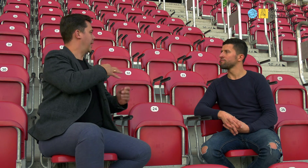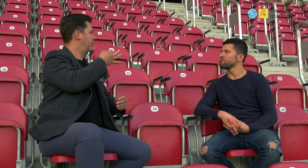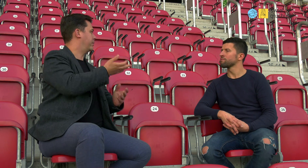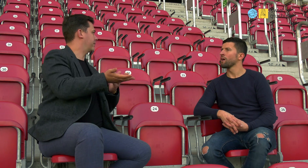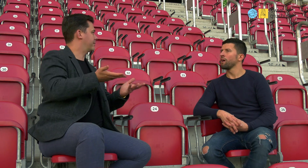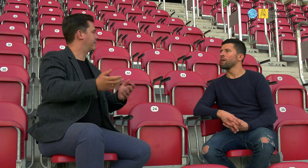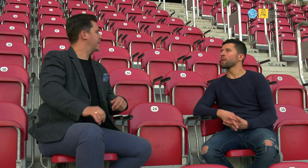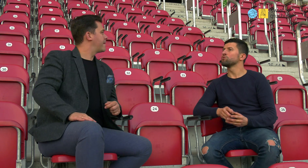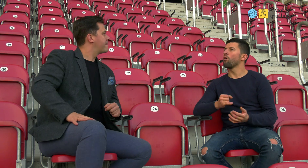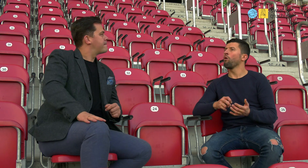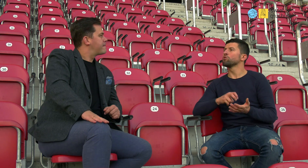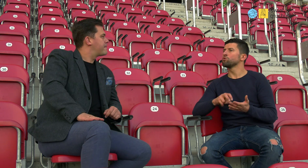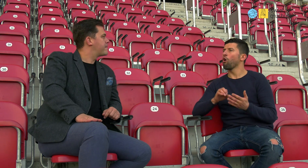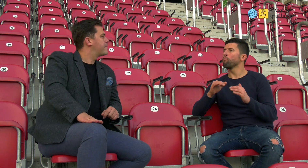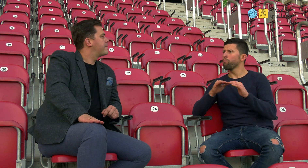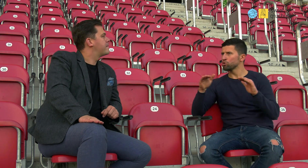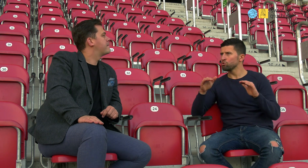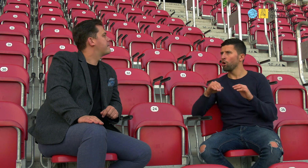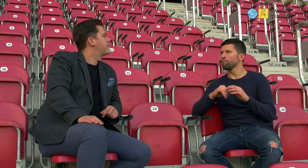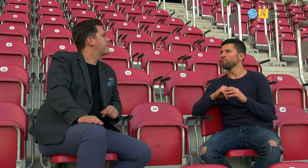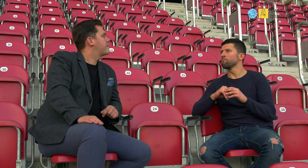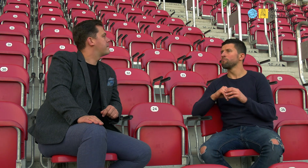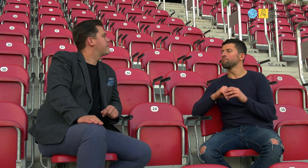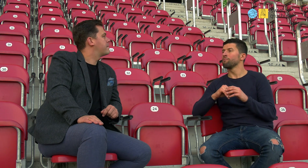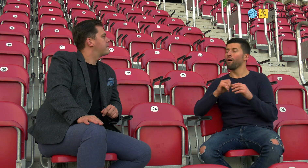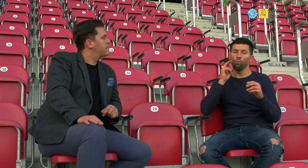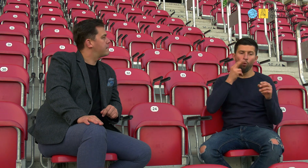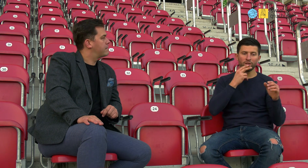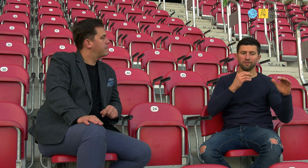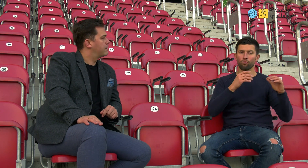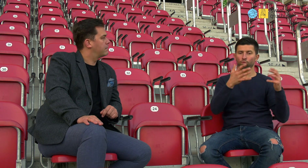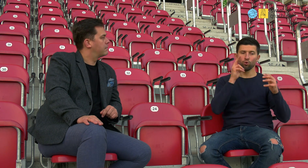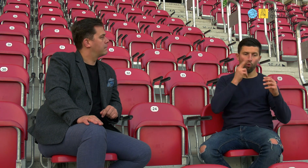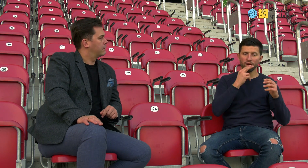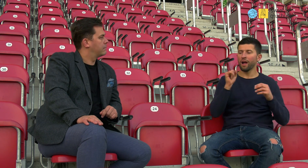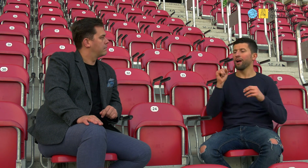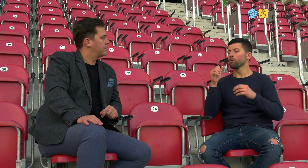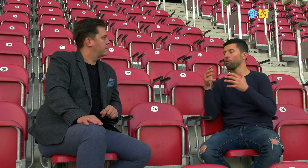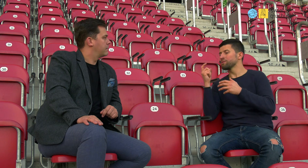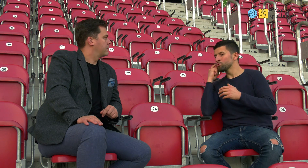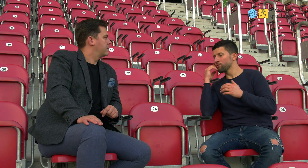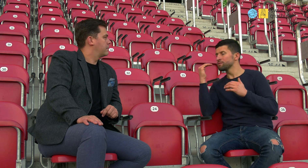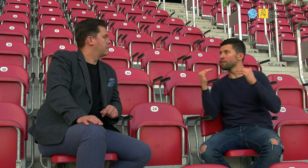How is it better? When it comes to the level of play In deaf clubs versus hearing clubs,